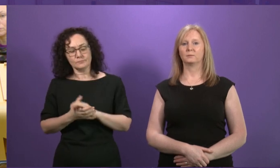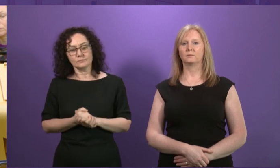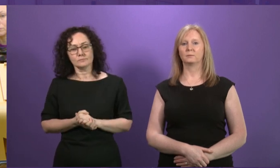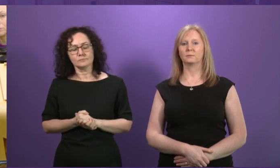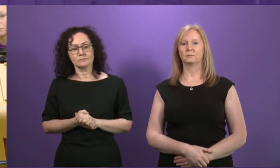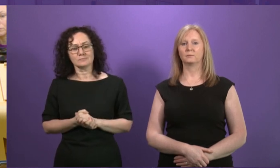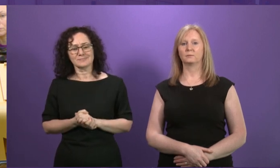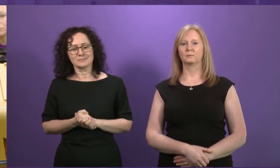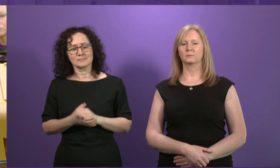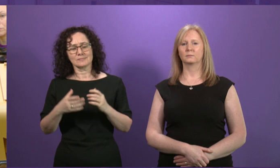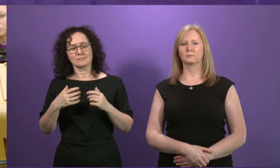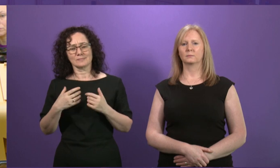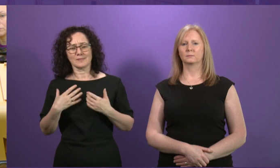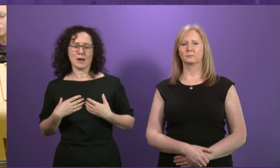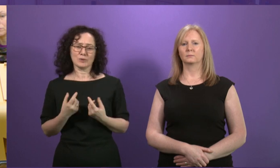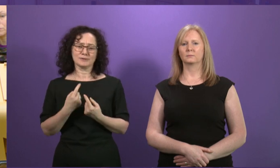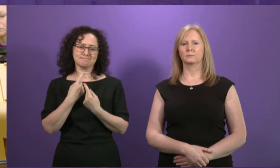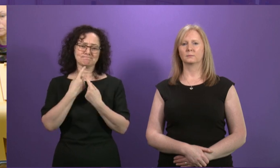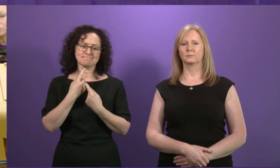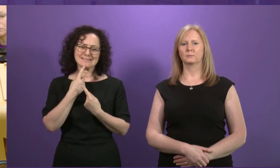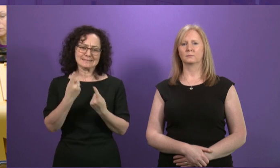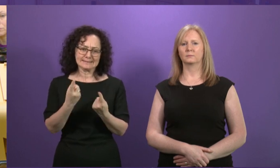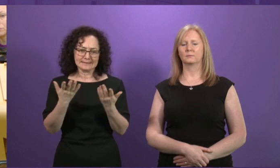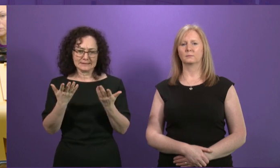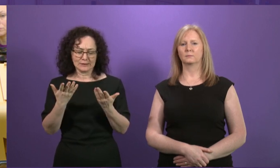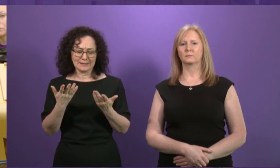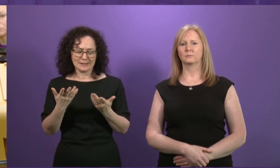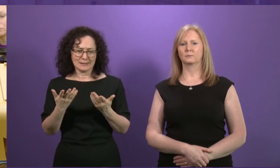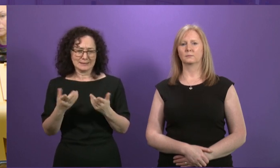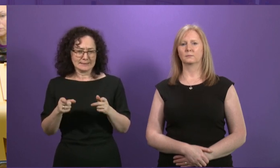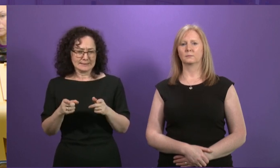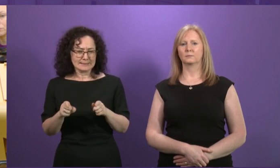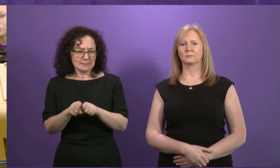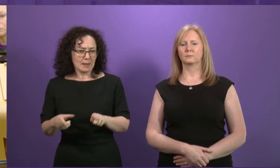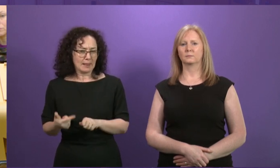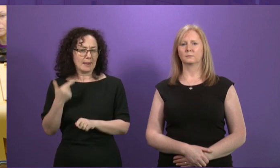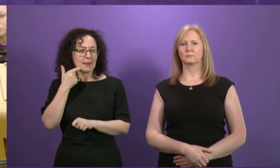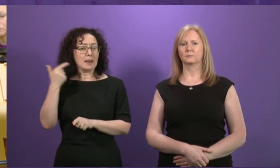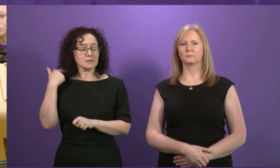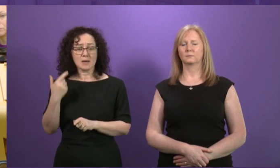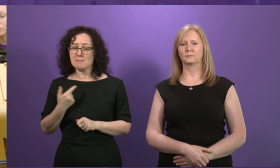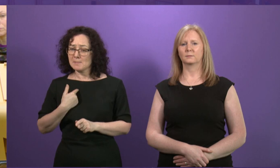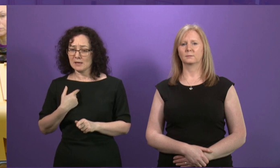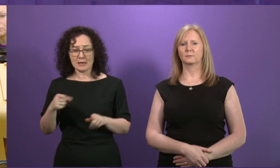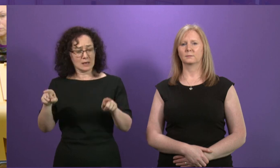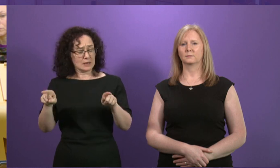As I indicated last week, I absolutely share the concerns that have been expressed by Gary